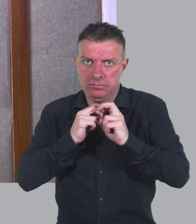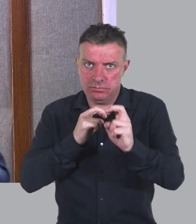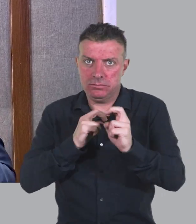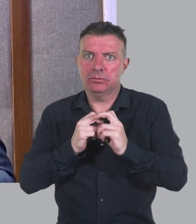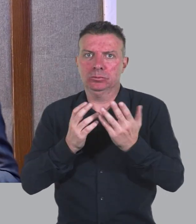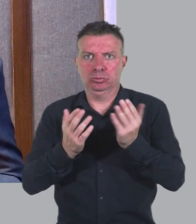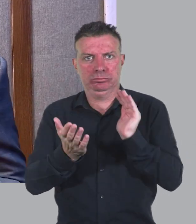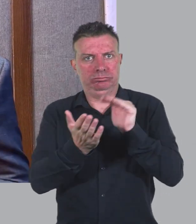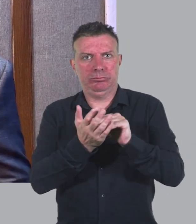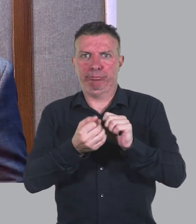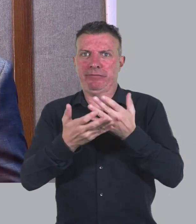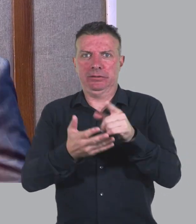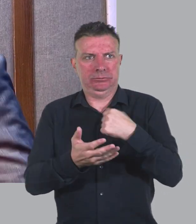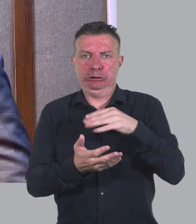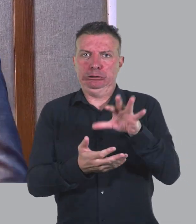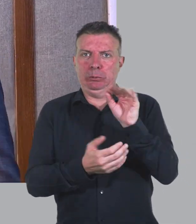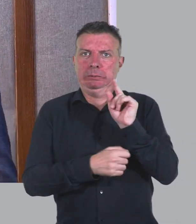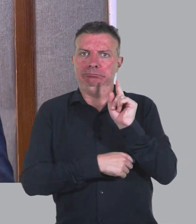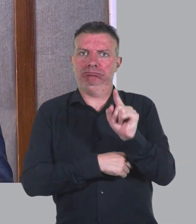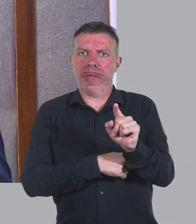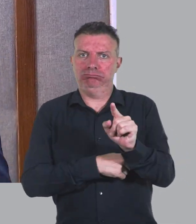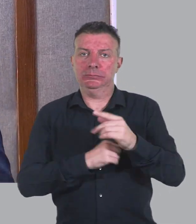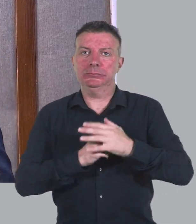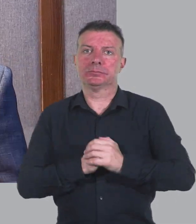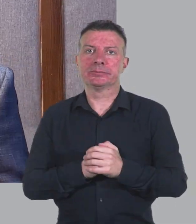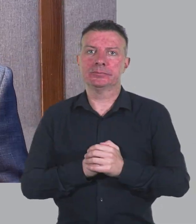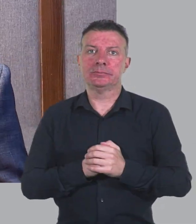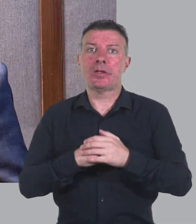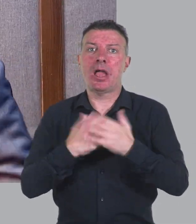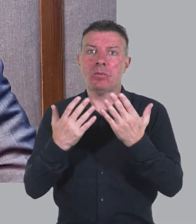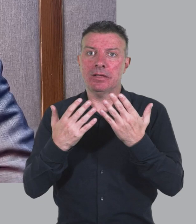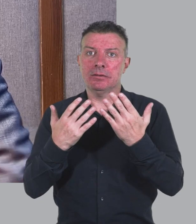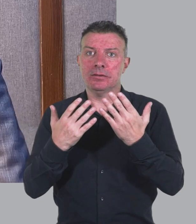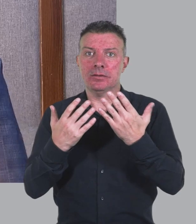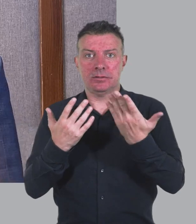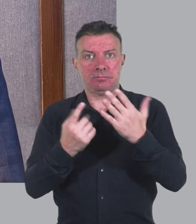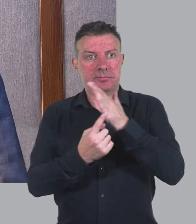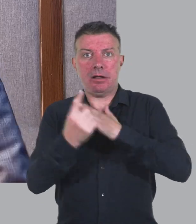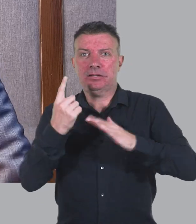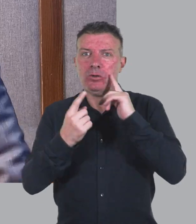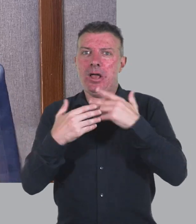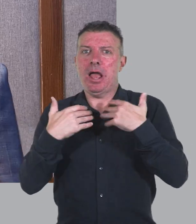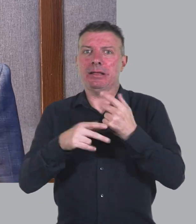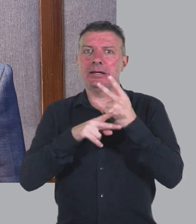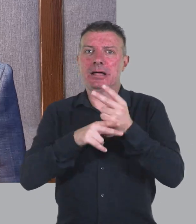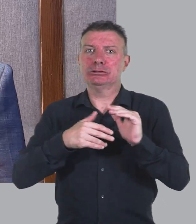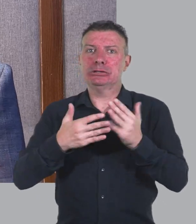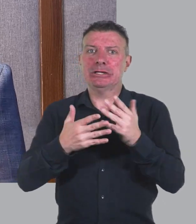to reach the provider of their choice. However, any market for health-care services